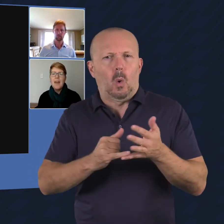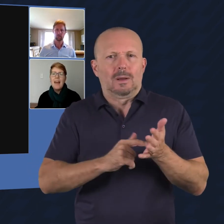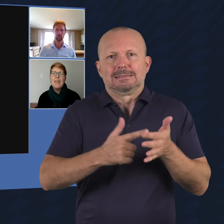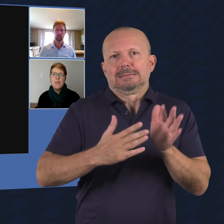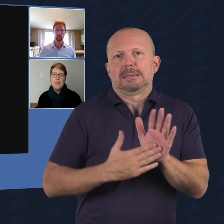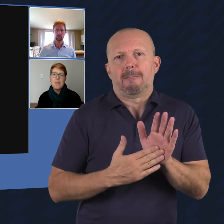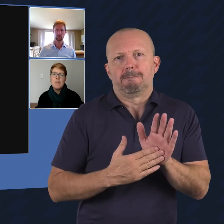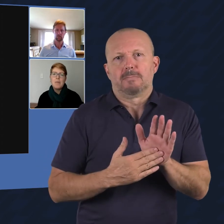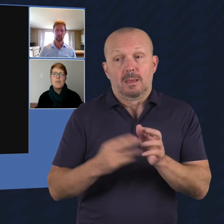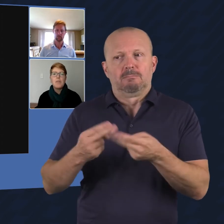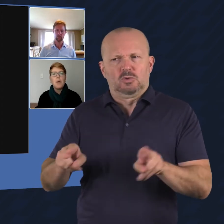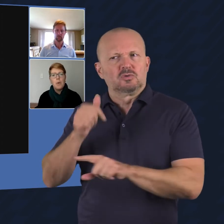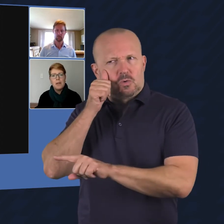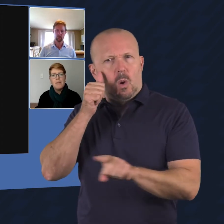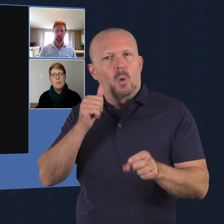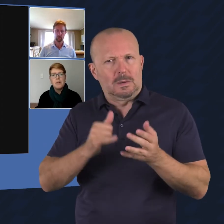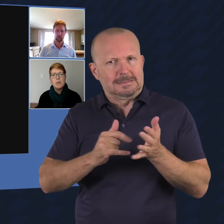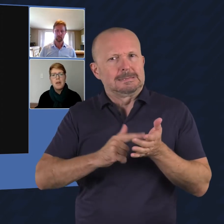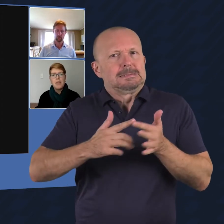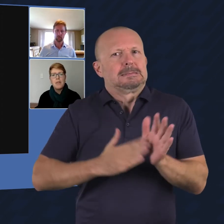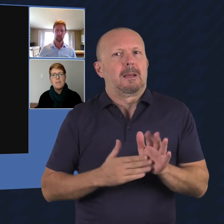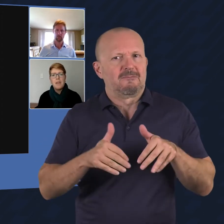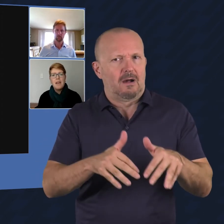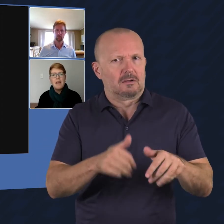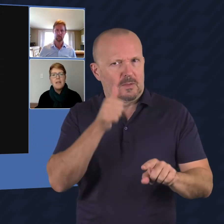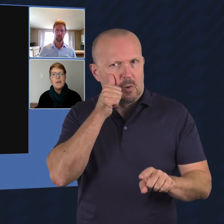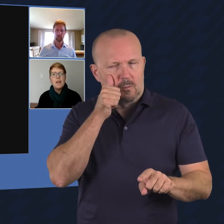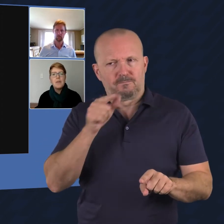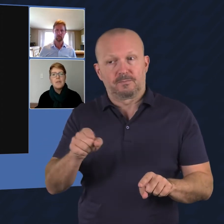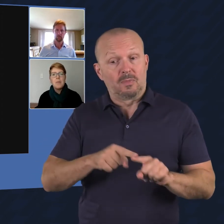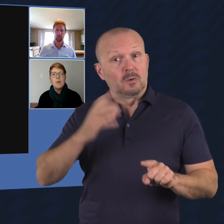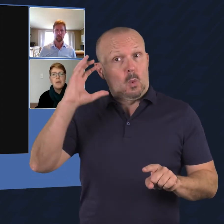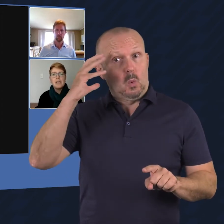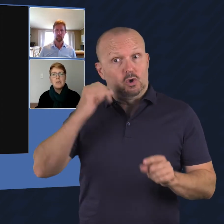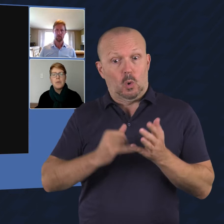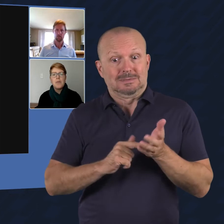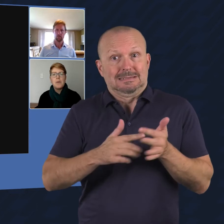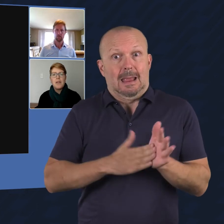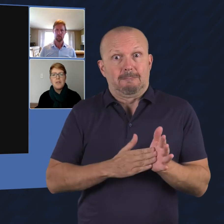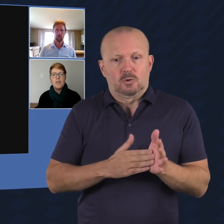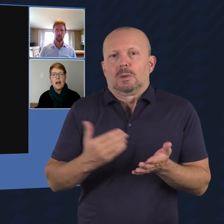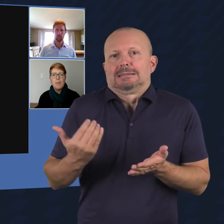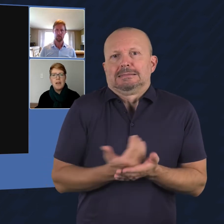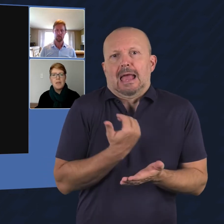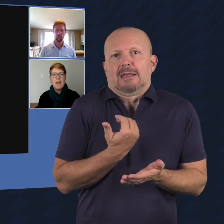and this is something musicians will already be familiar with. These audio stems are readily preservable as digital objects